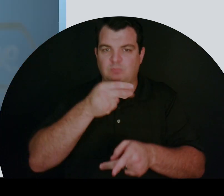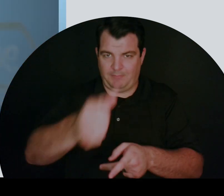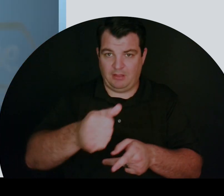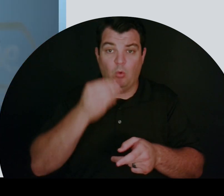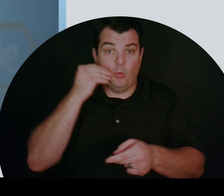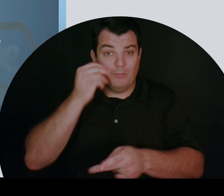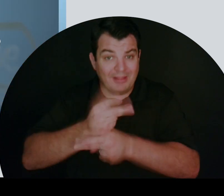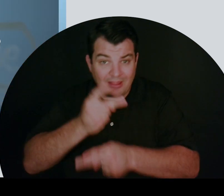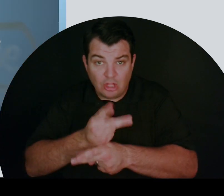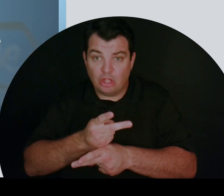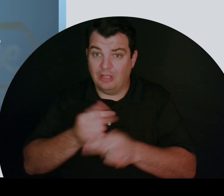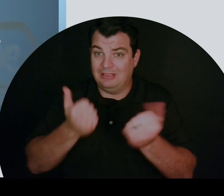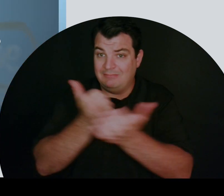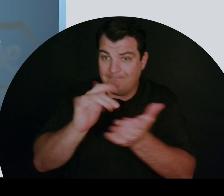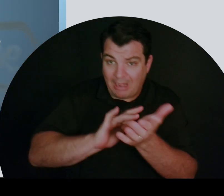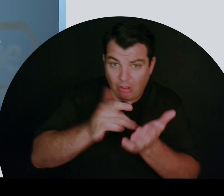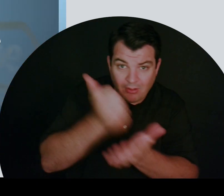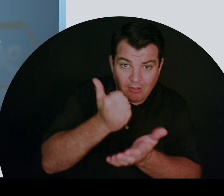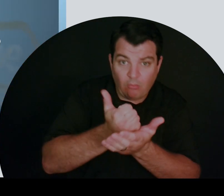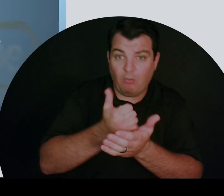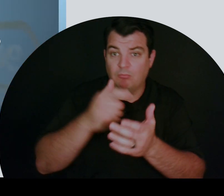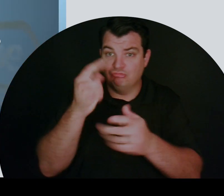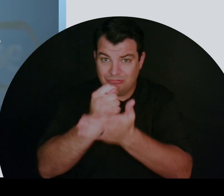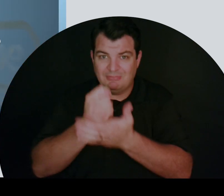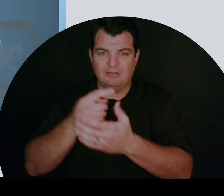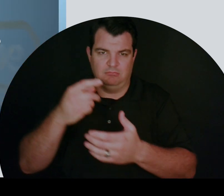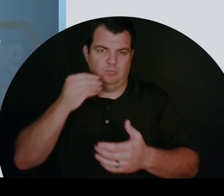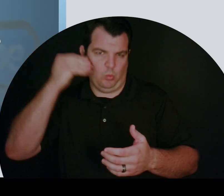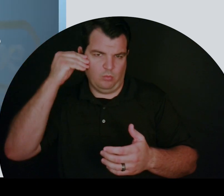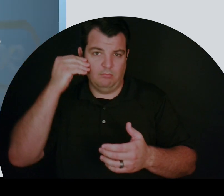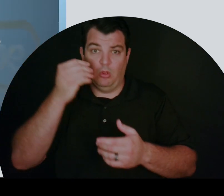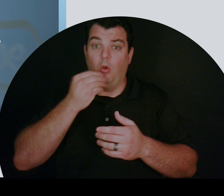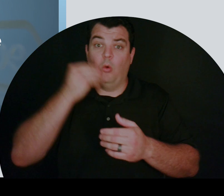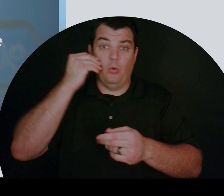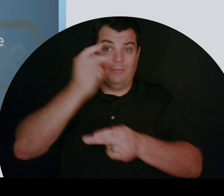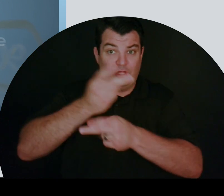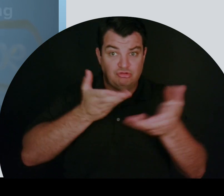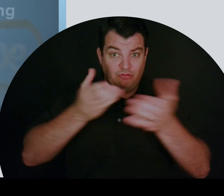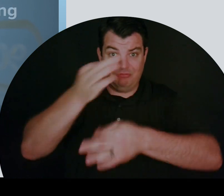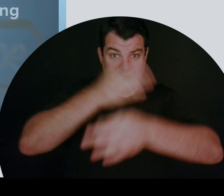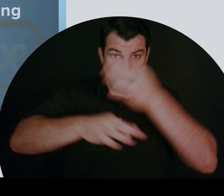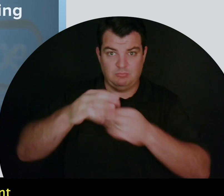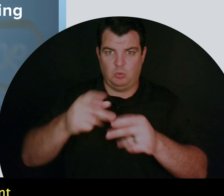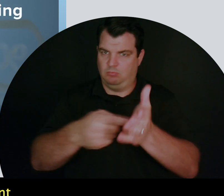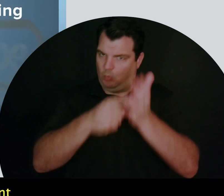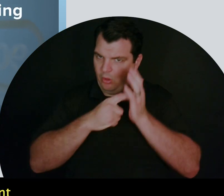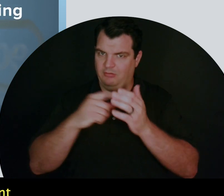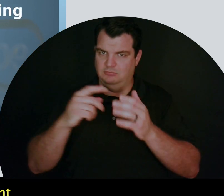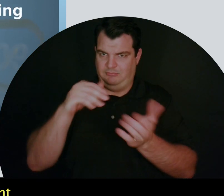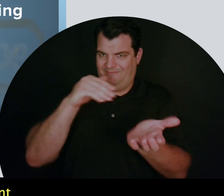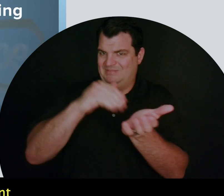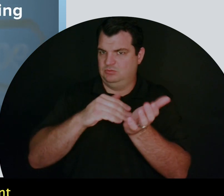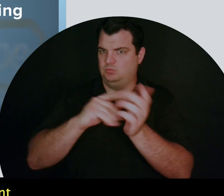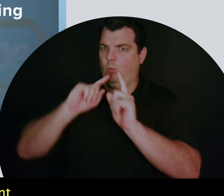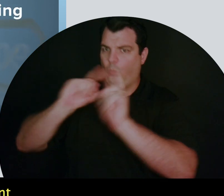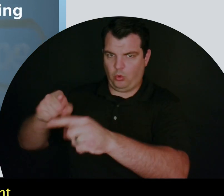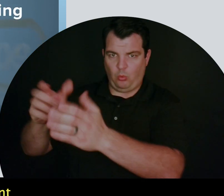Home care services assist with medical care and treatment in the victim's home. Reimbursement for this type of care requires